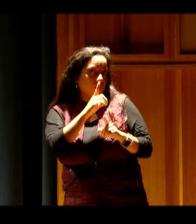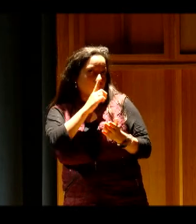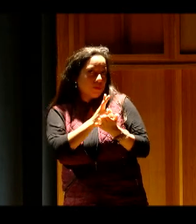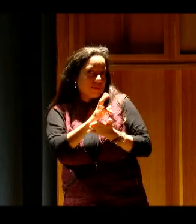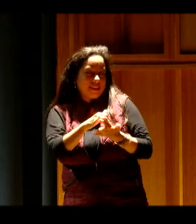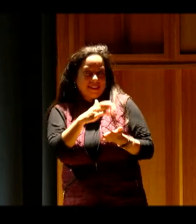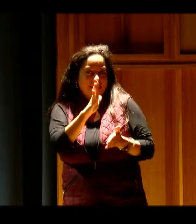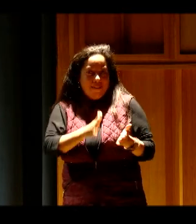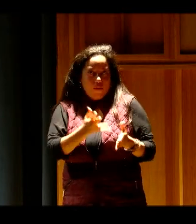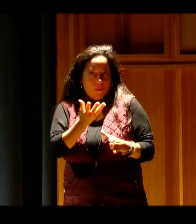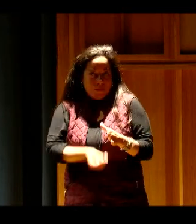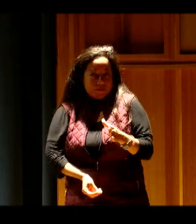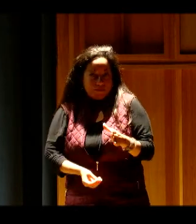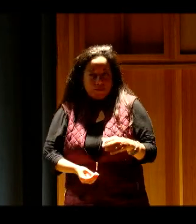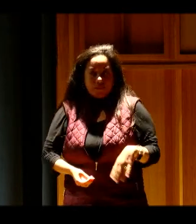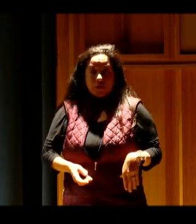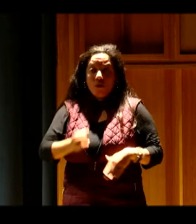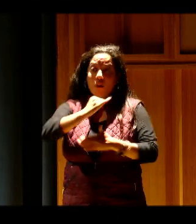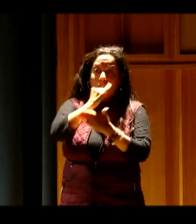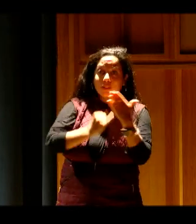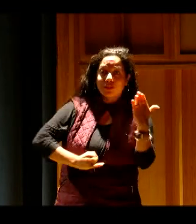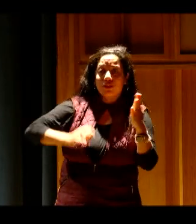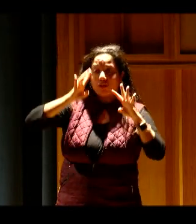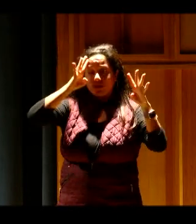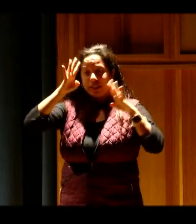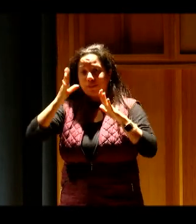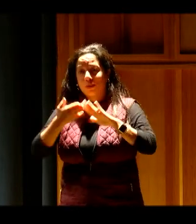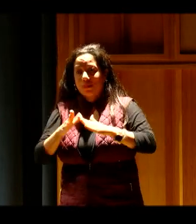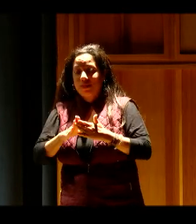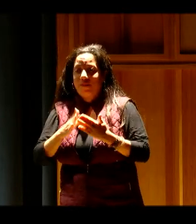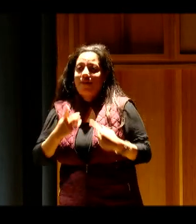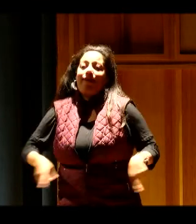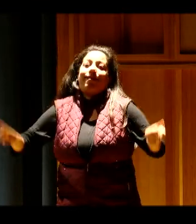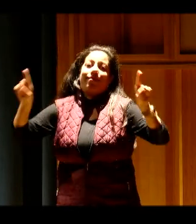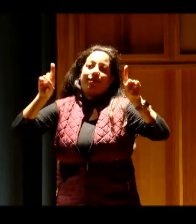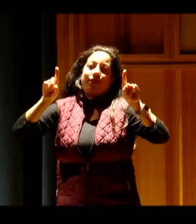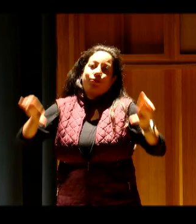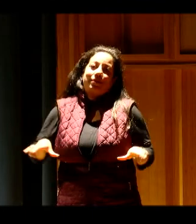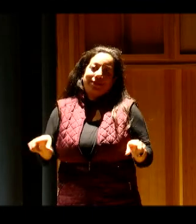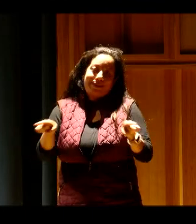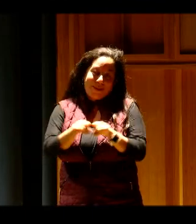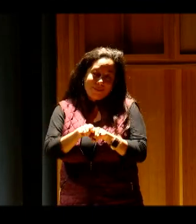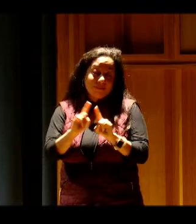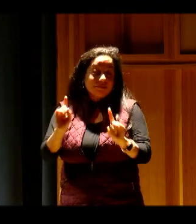The arts and the creative community are at last doing the same. It's taken quite a long time.